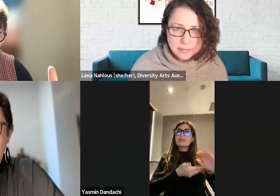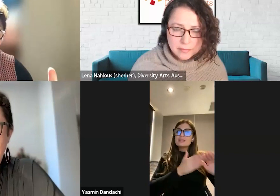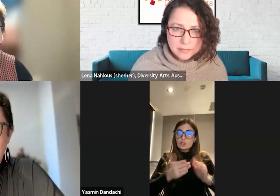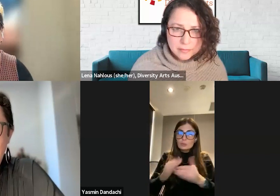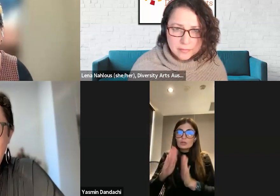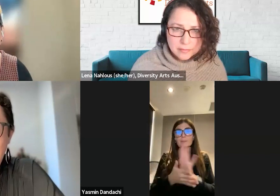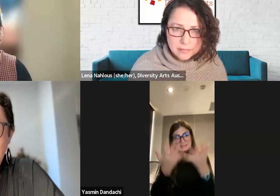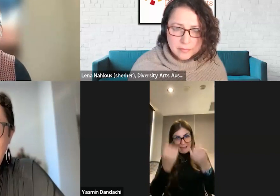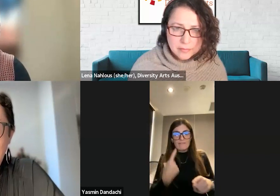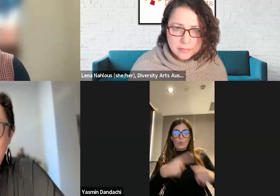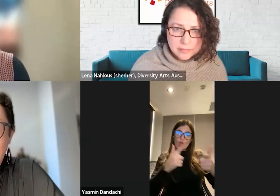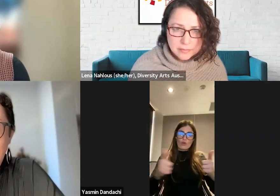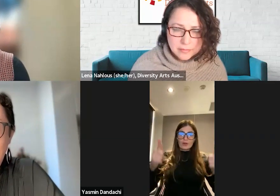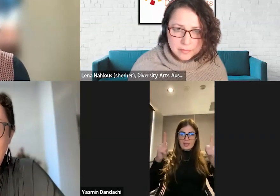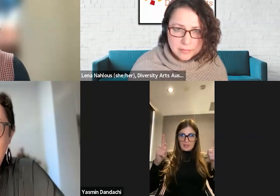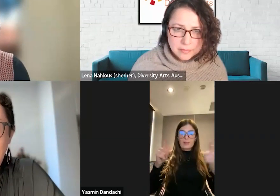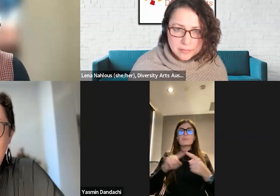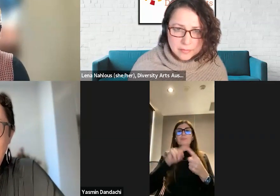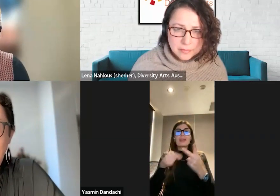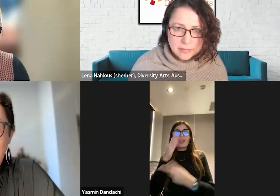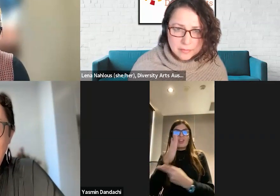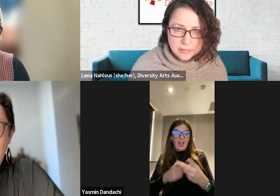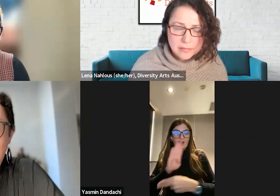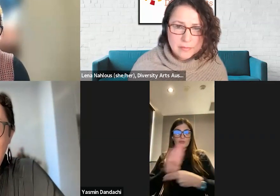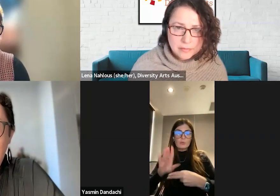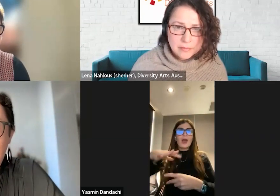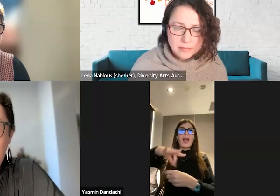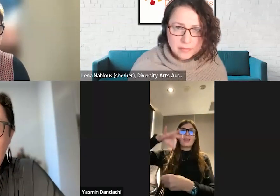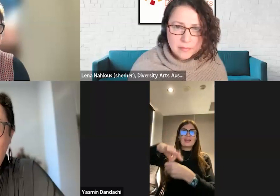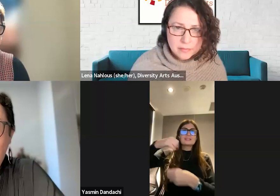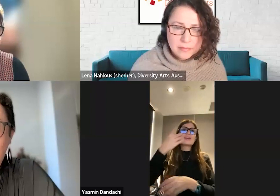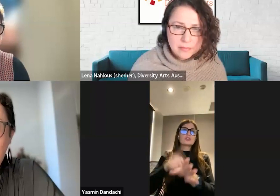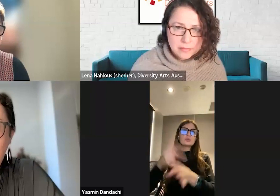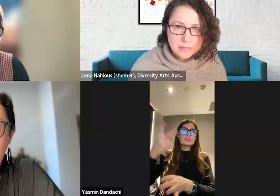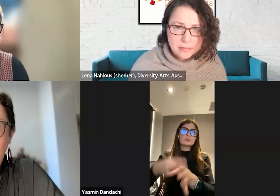And then the other half of the board are elected every two years and they have a certain number of turnover